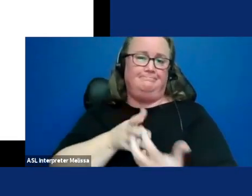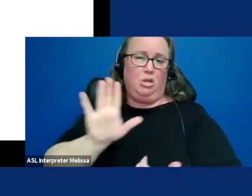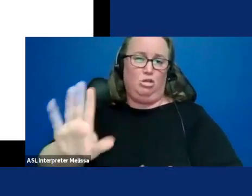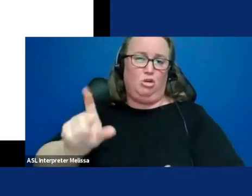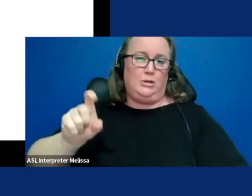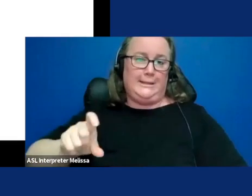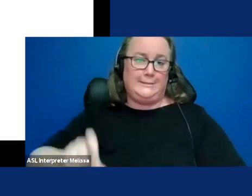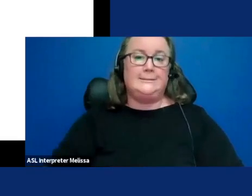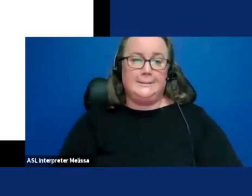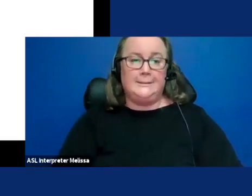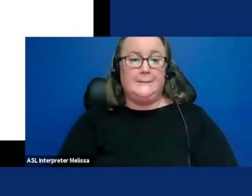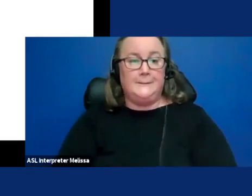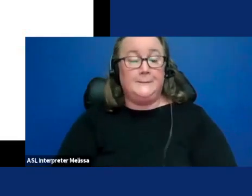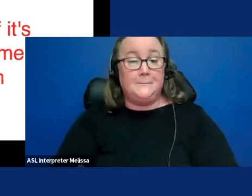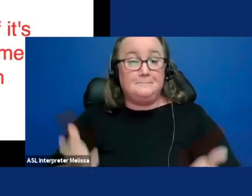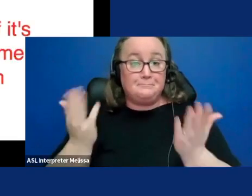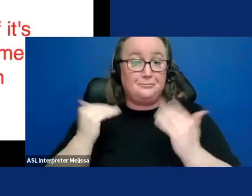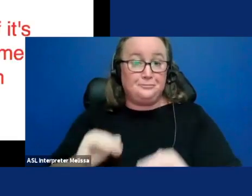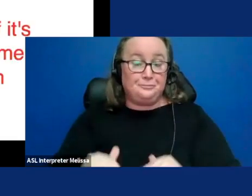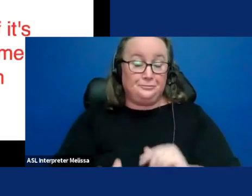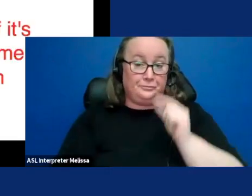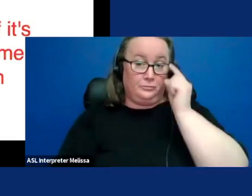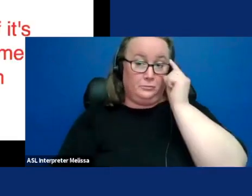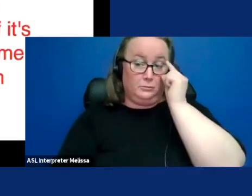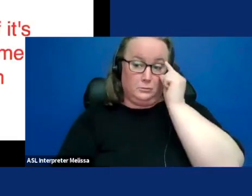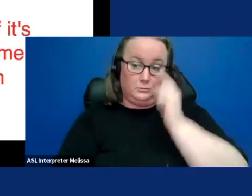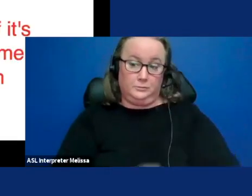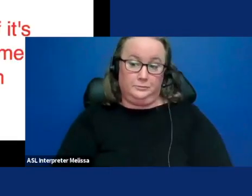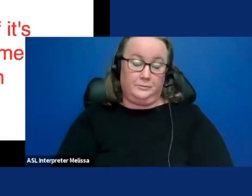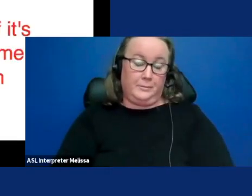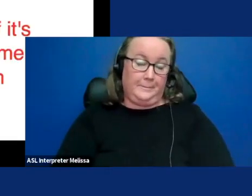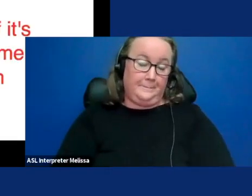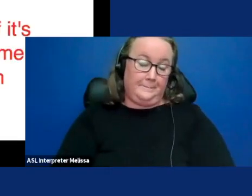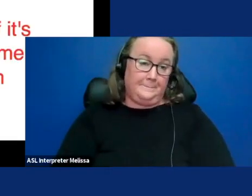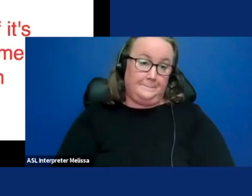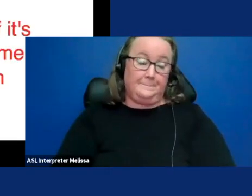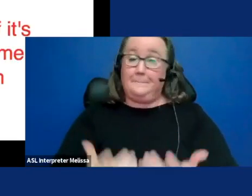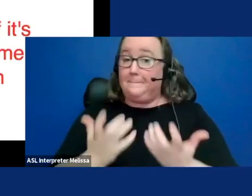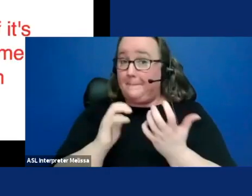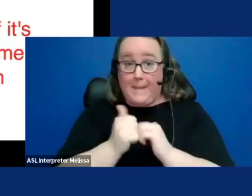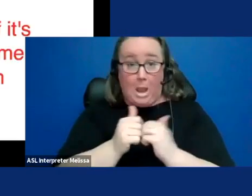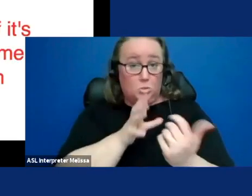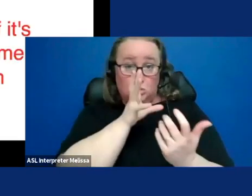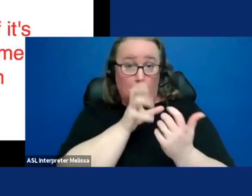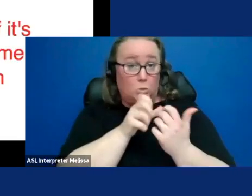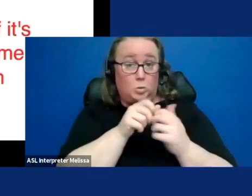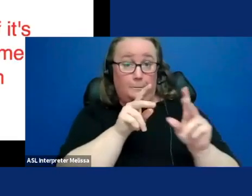Next slide. So how do you talk to people about disabilities?